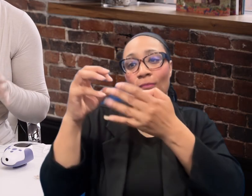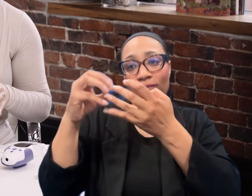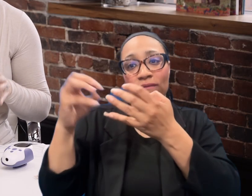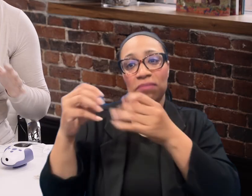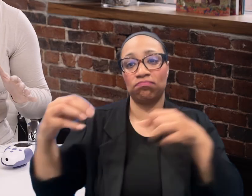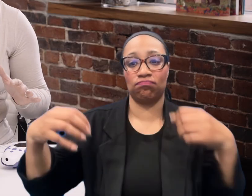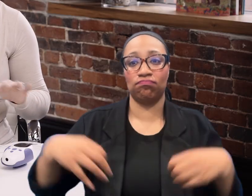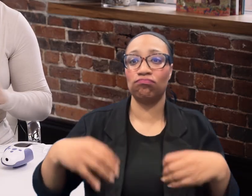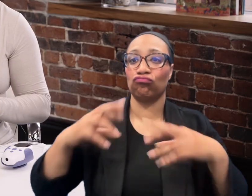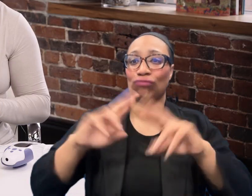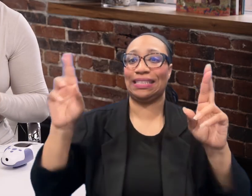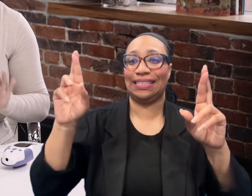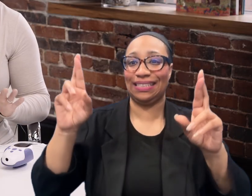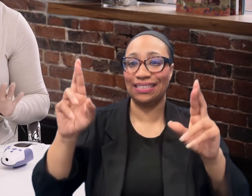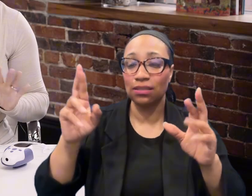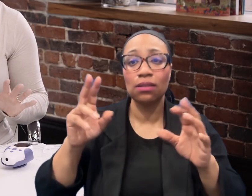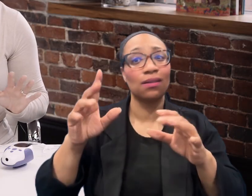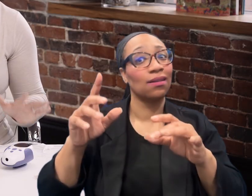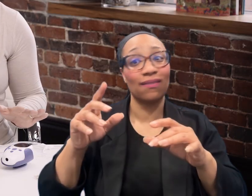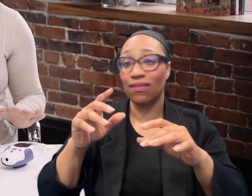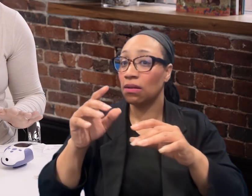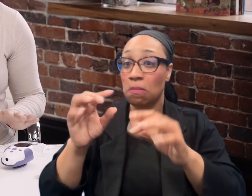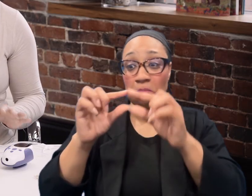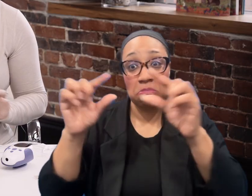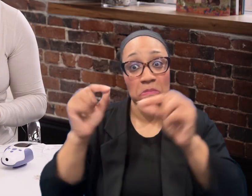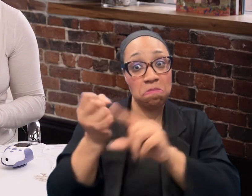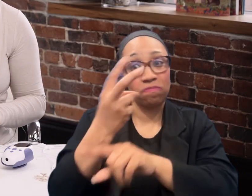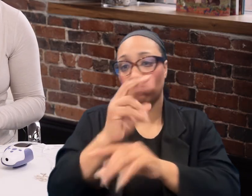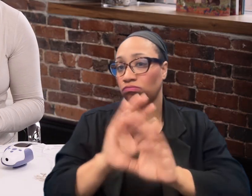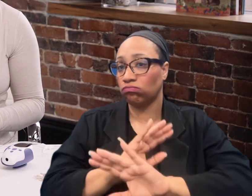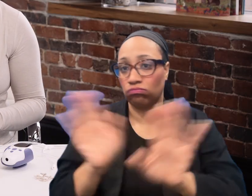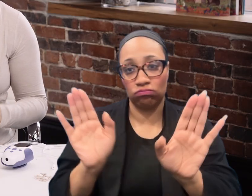pieces to clean, but you're not going to clean them all every time. And as a gentle reminder,